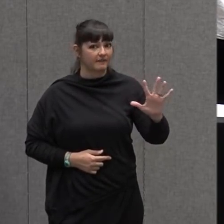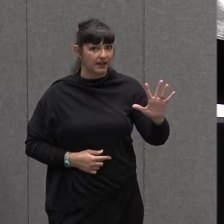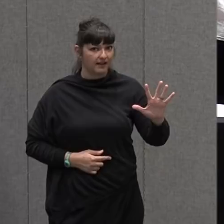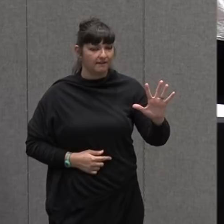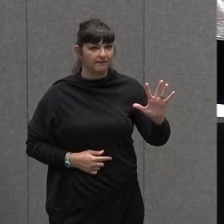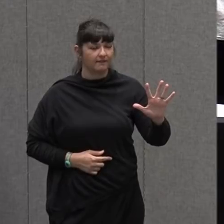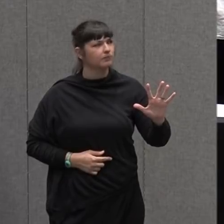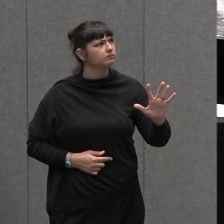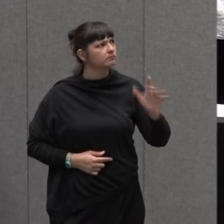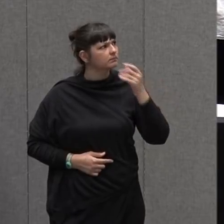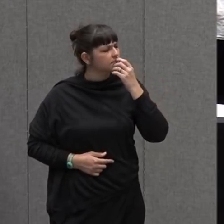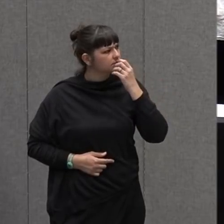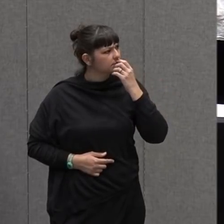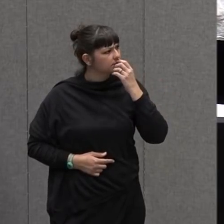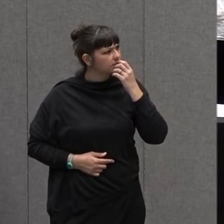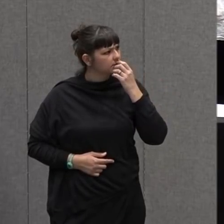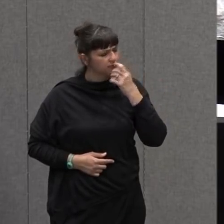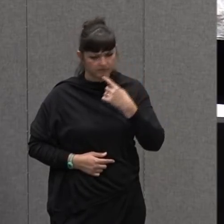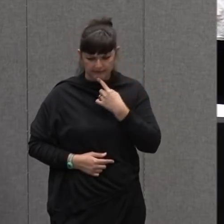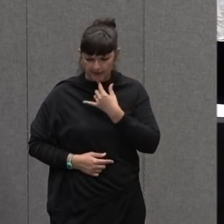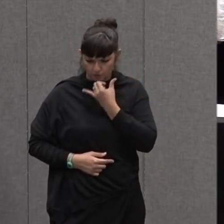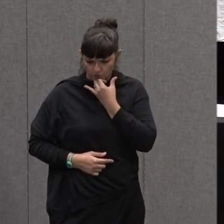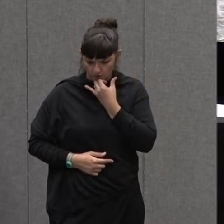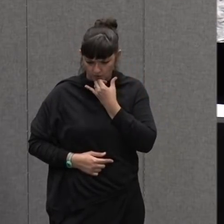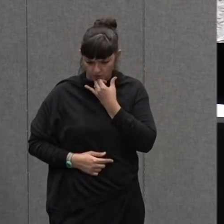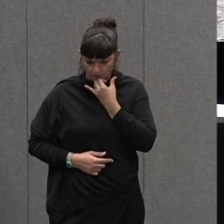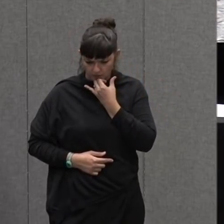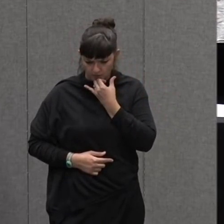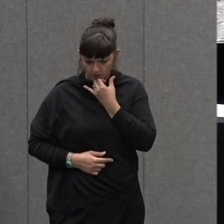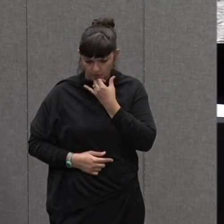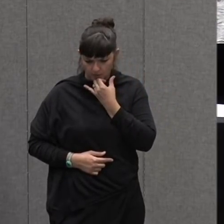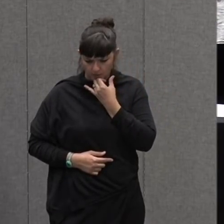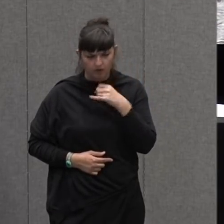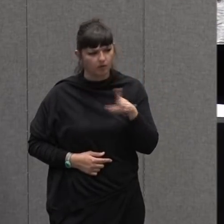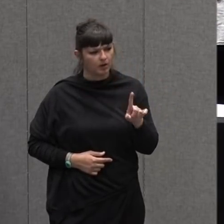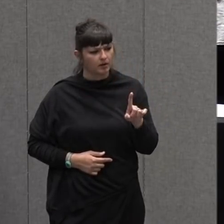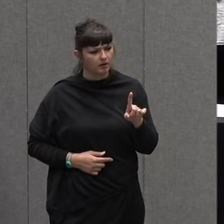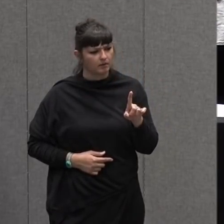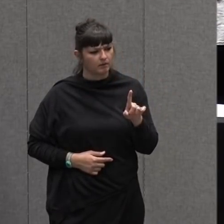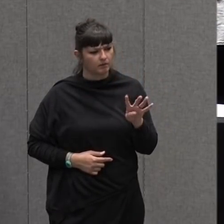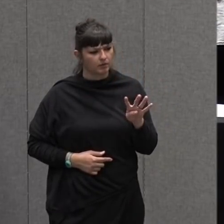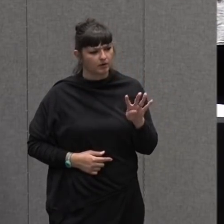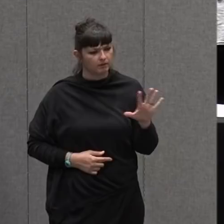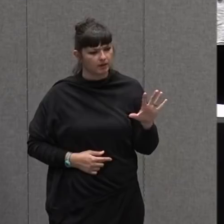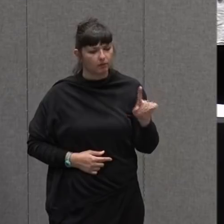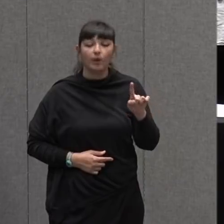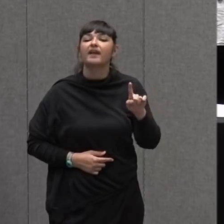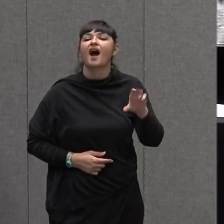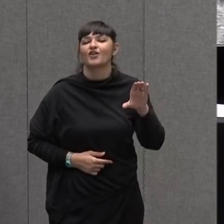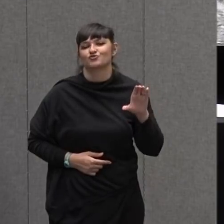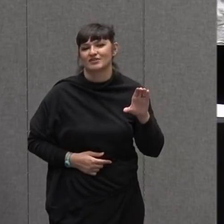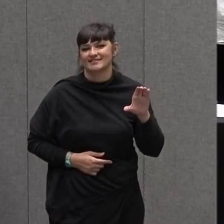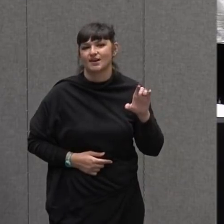I'm sorry I said that wrong didn't I? Did you say and? - I put 145 I just said 145 instead of one hundred and forty five. Oh, that's true.